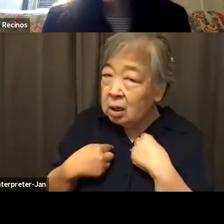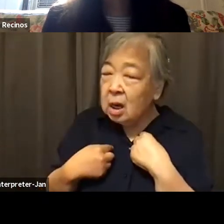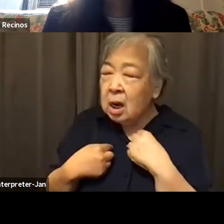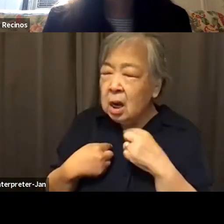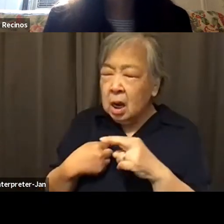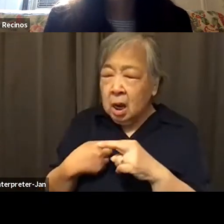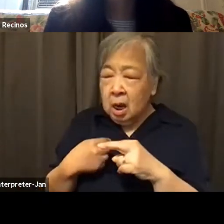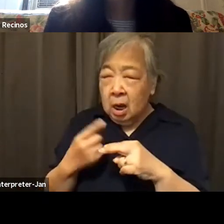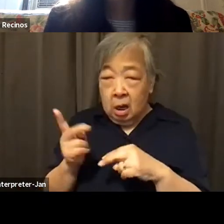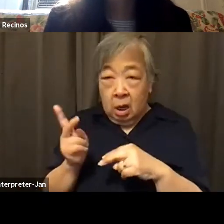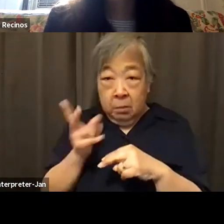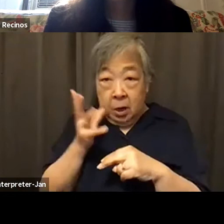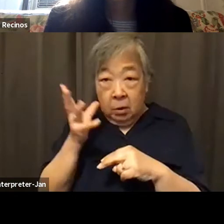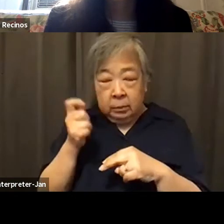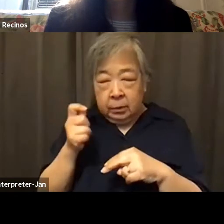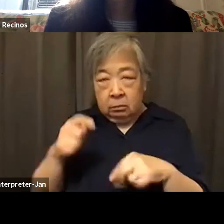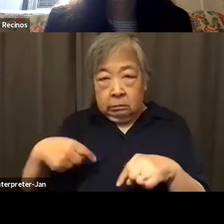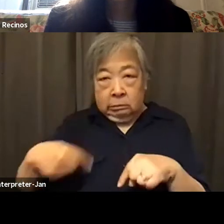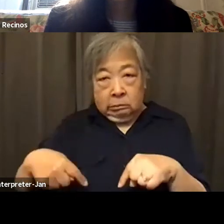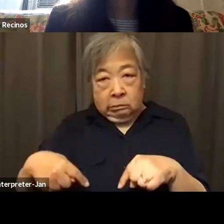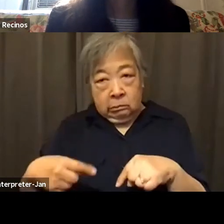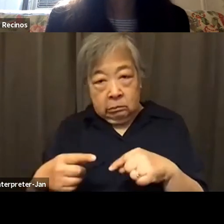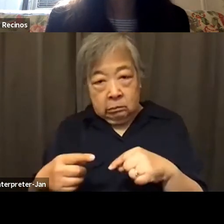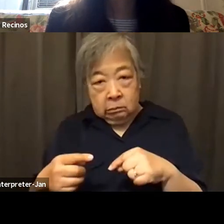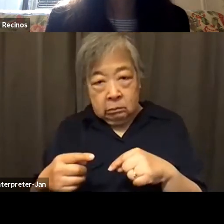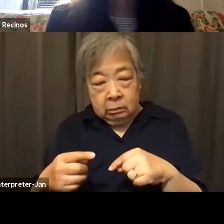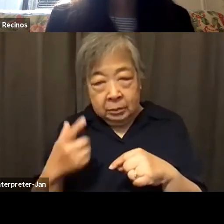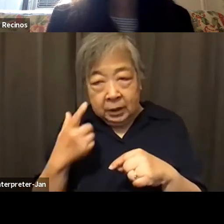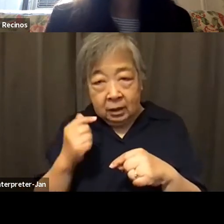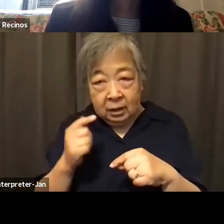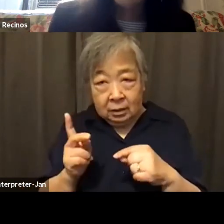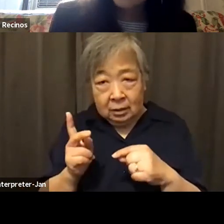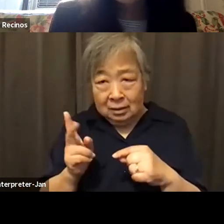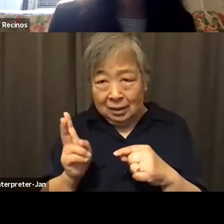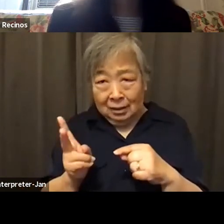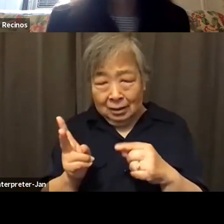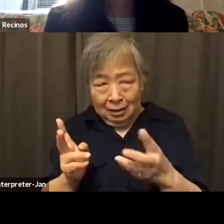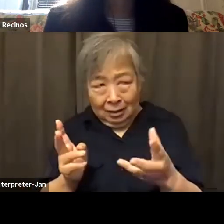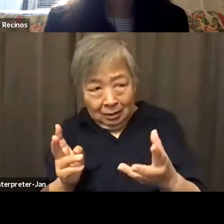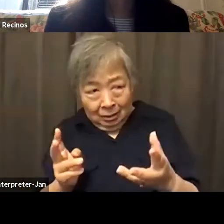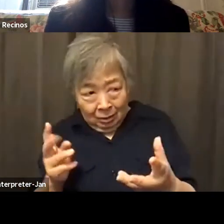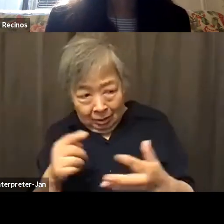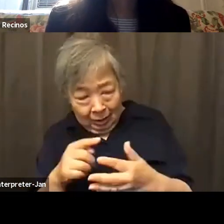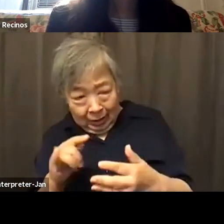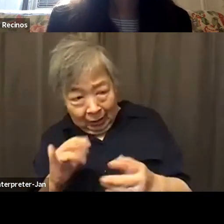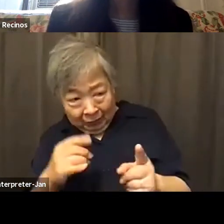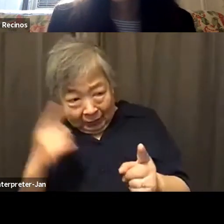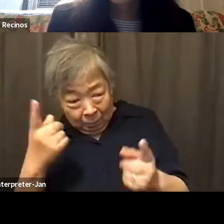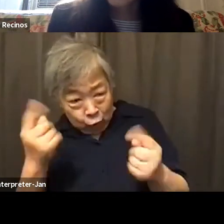them because they were like, what are you going to do if someone tries to harm you?